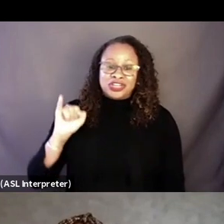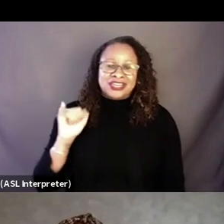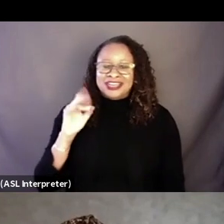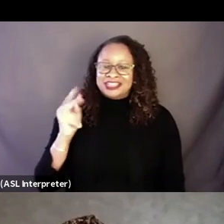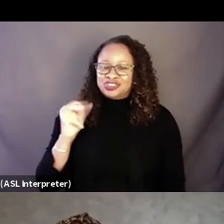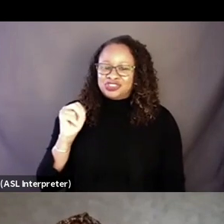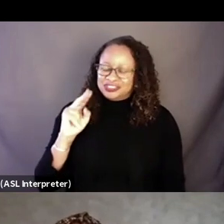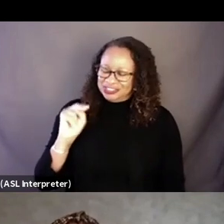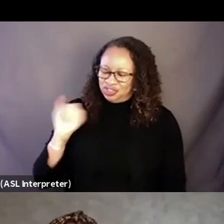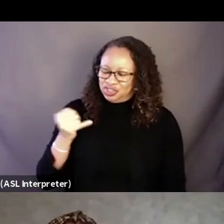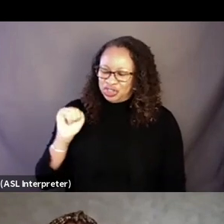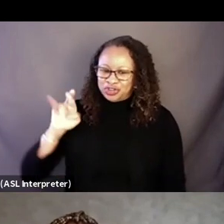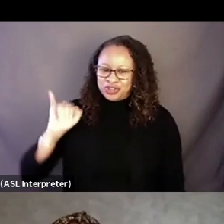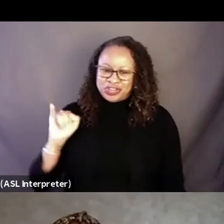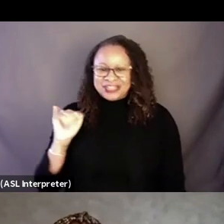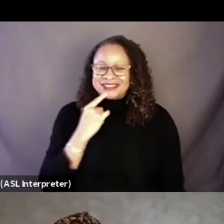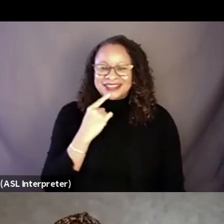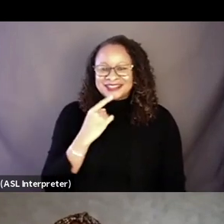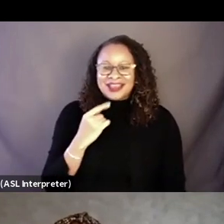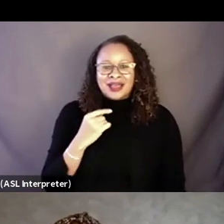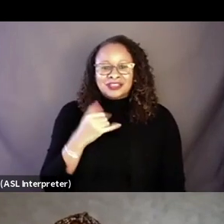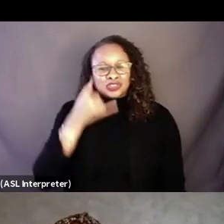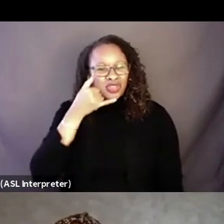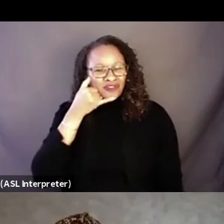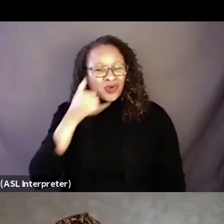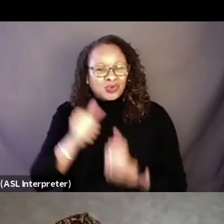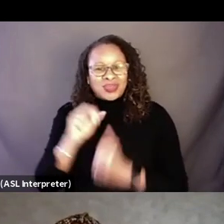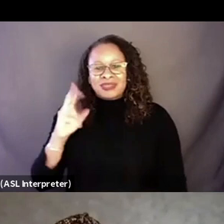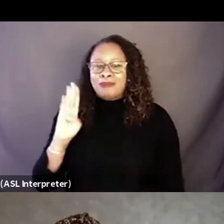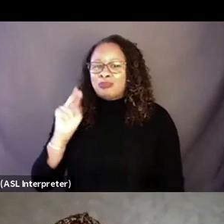That was just like such a great natural ice breaker